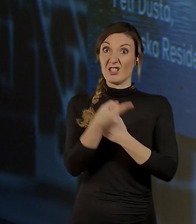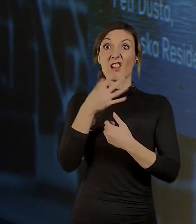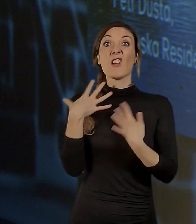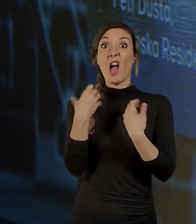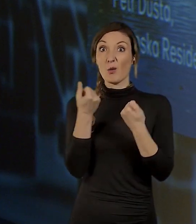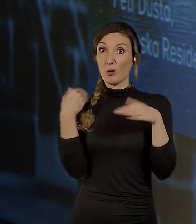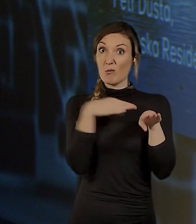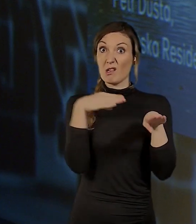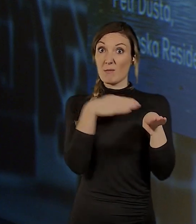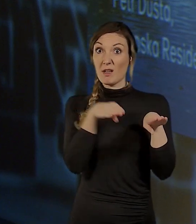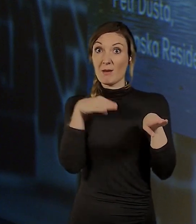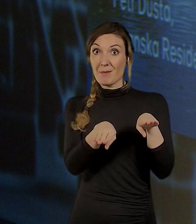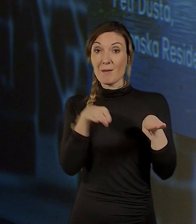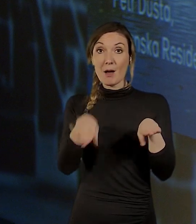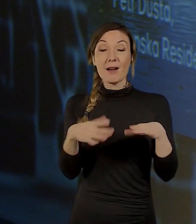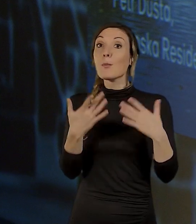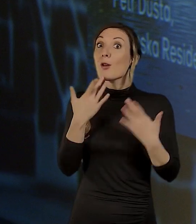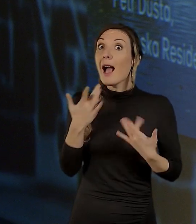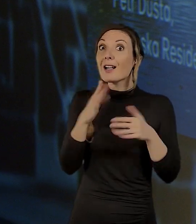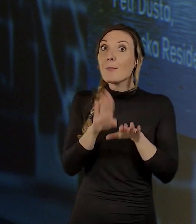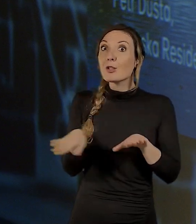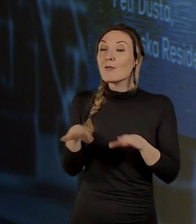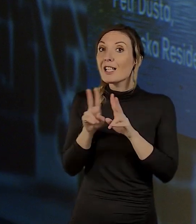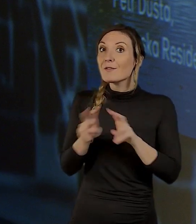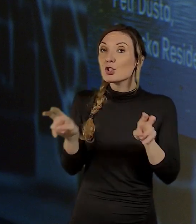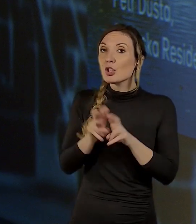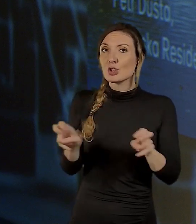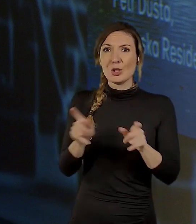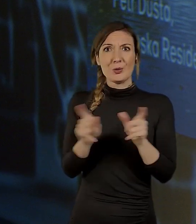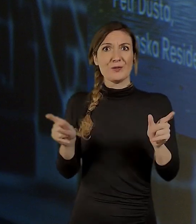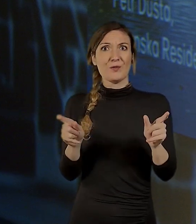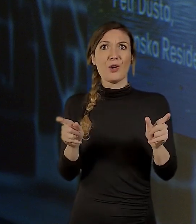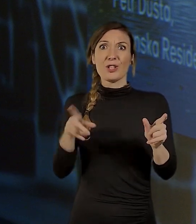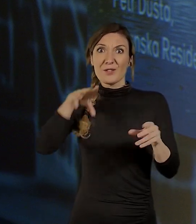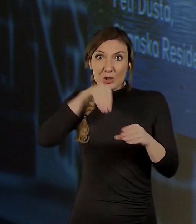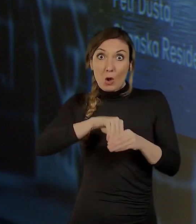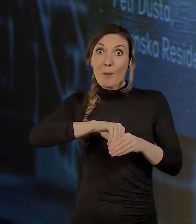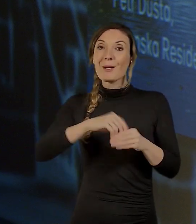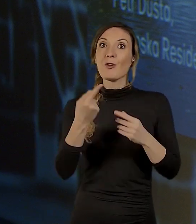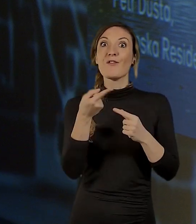That's what I'll respond to. From the very beginning of this project, Prague 12 declared